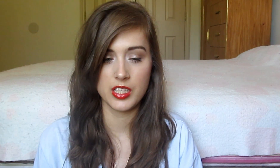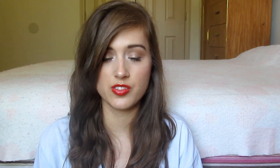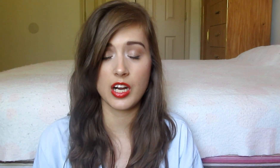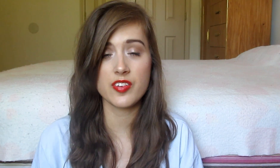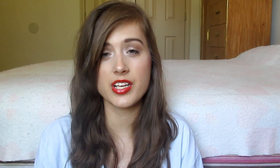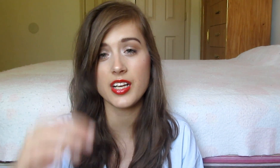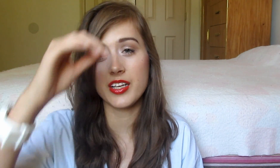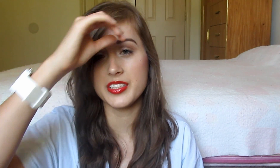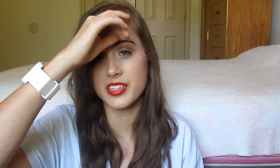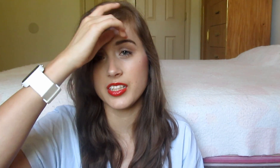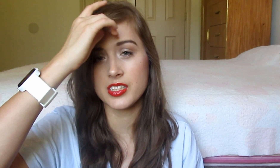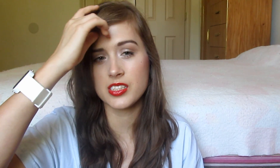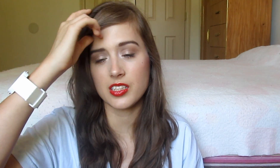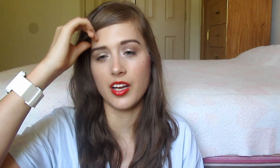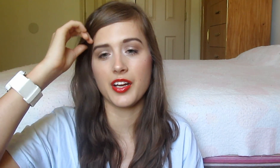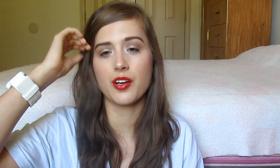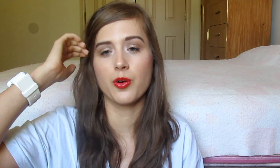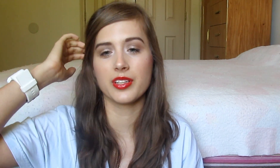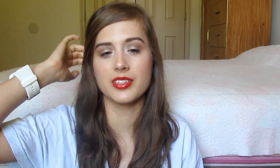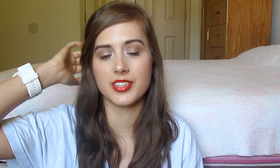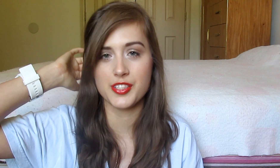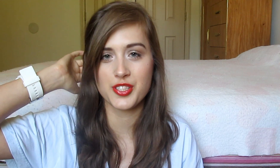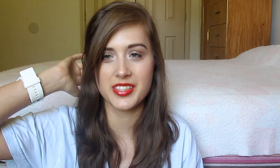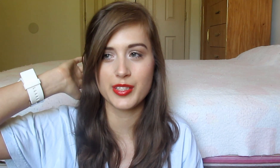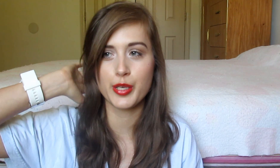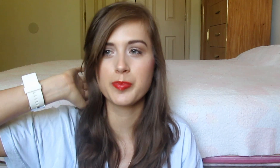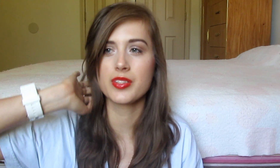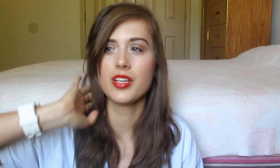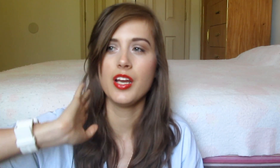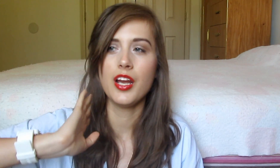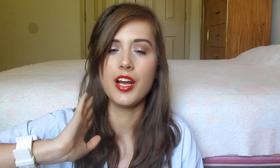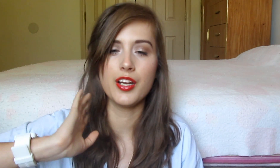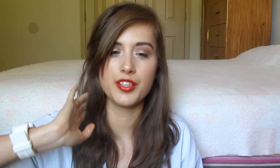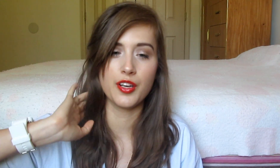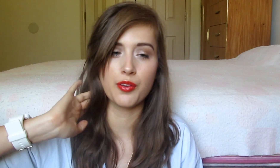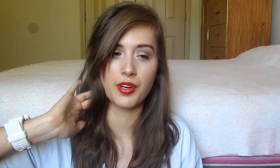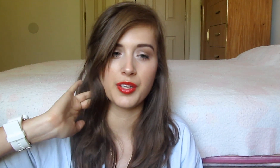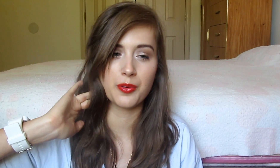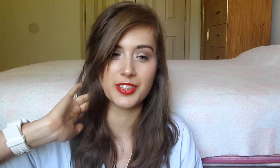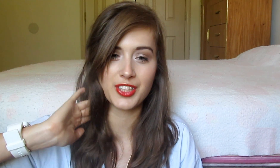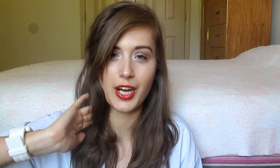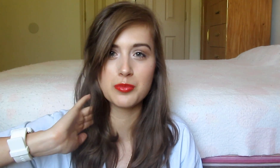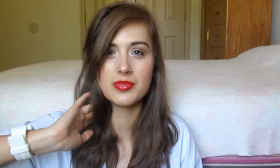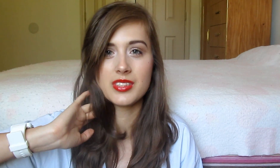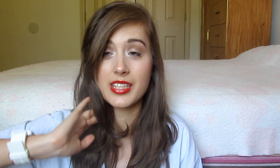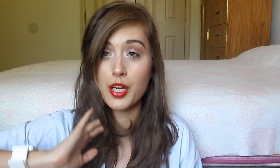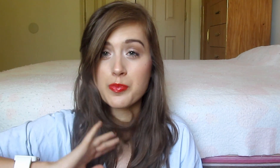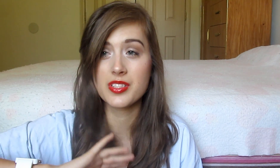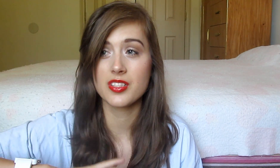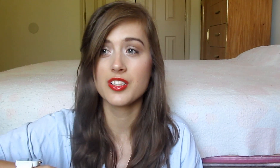If you have any ideas, like, organization tips and, you know, running workshop tips,